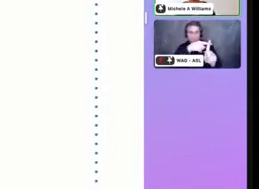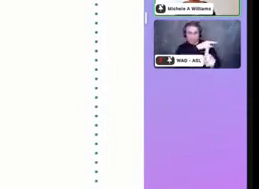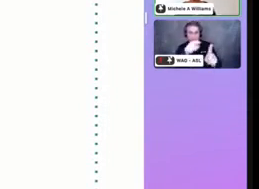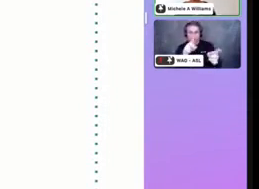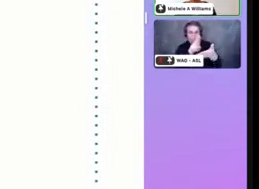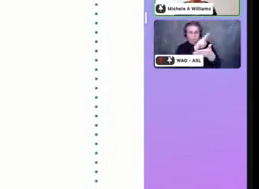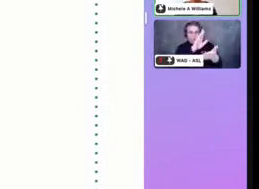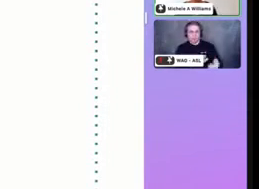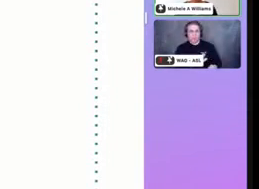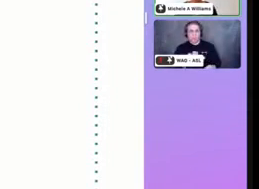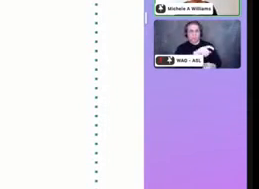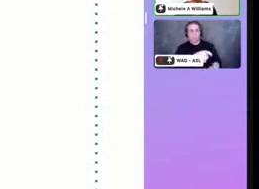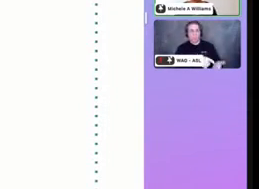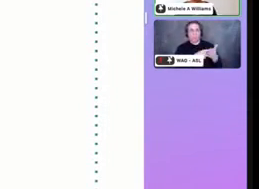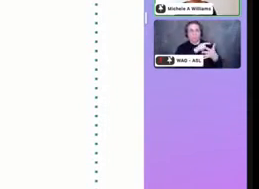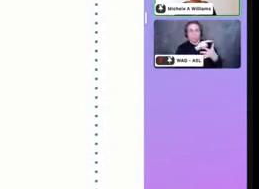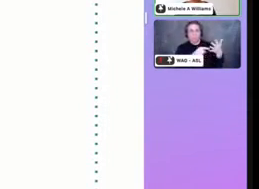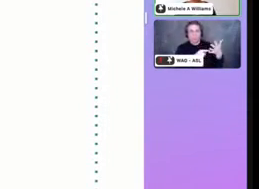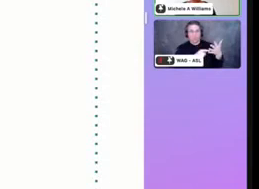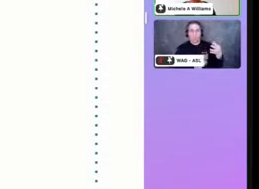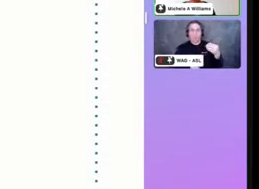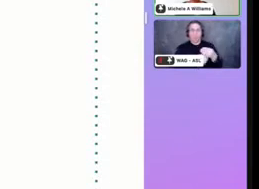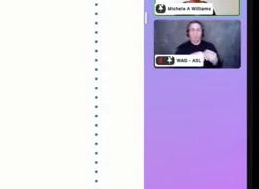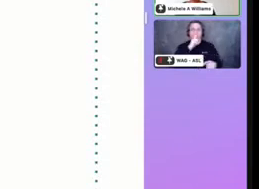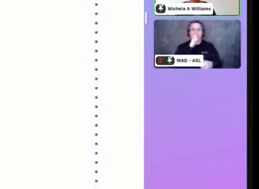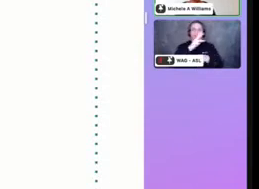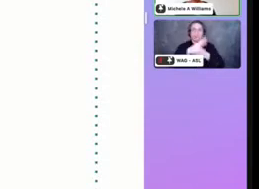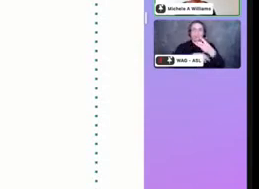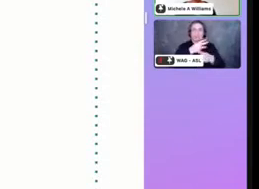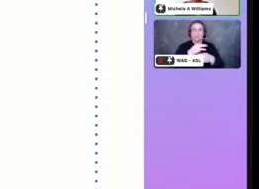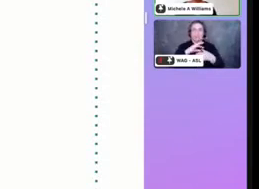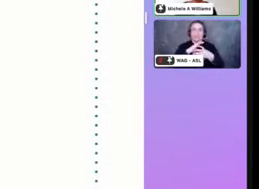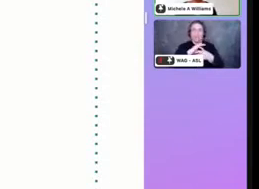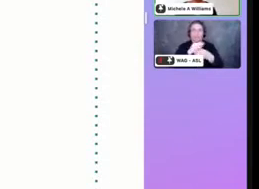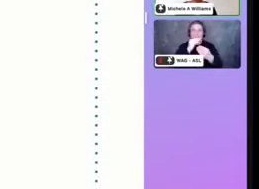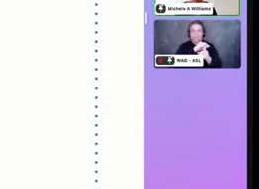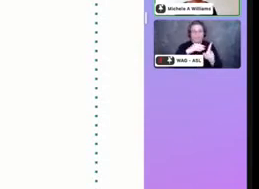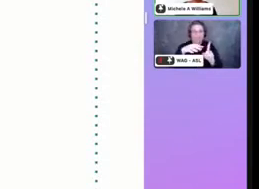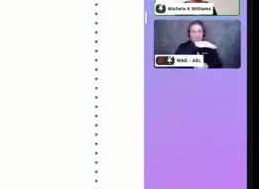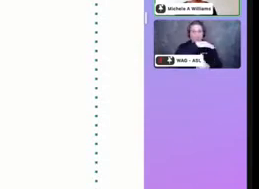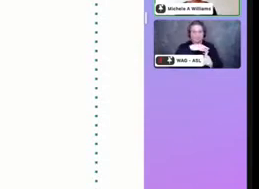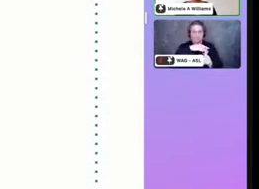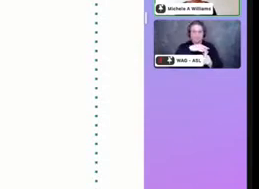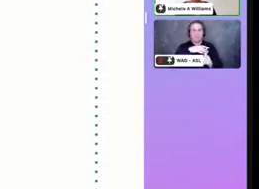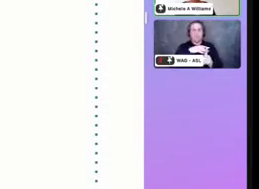is UX research? UX research is the systematic study of target users and their requirements,